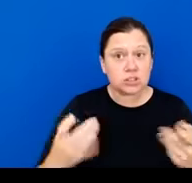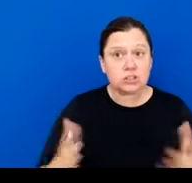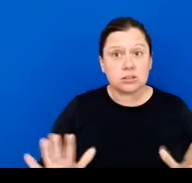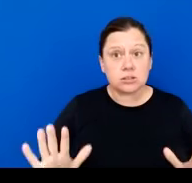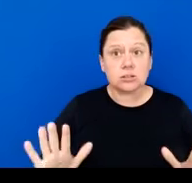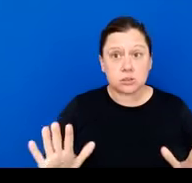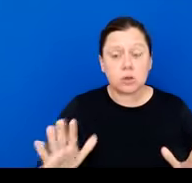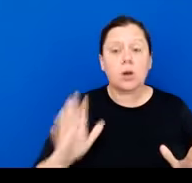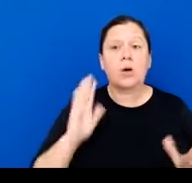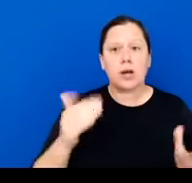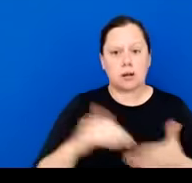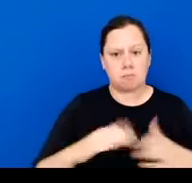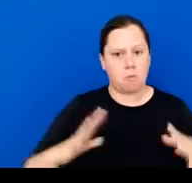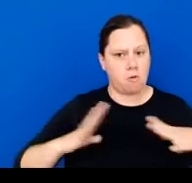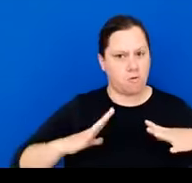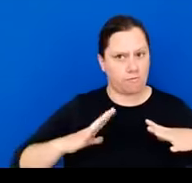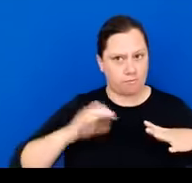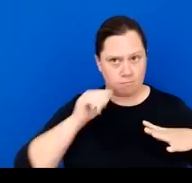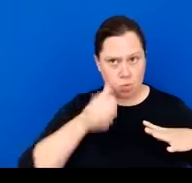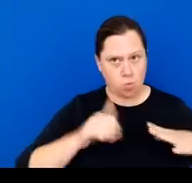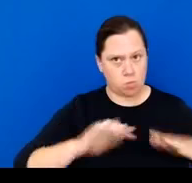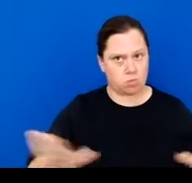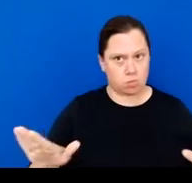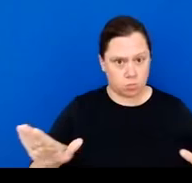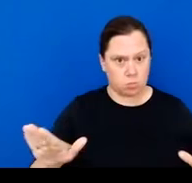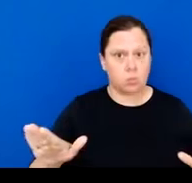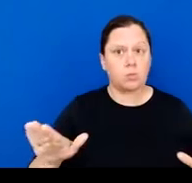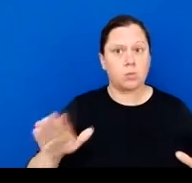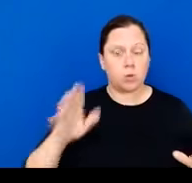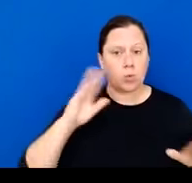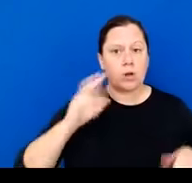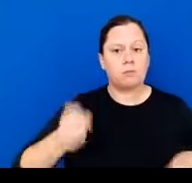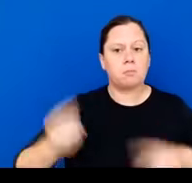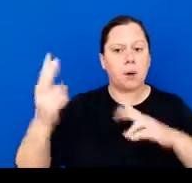um on incweb for that information but we plan to have another evening